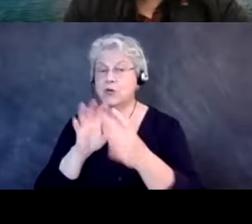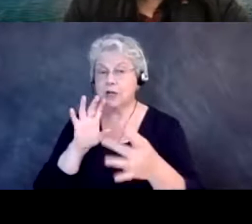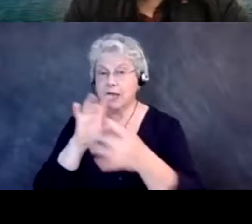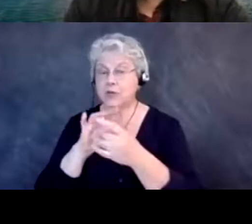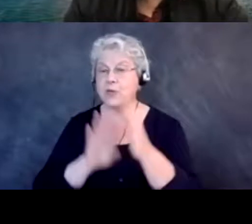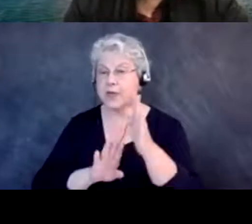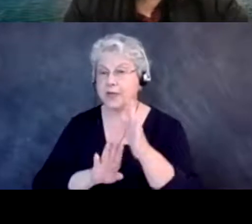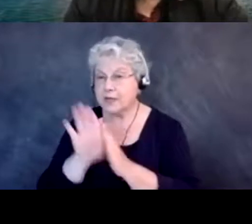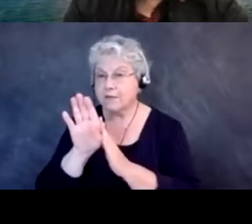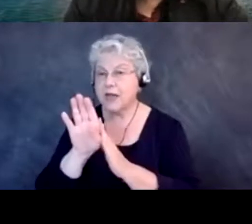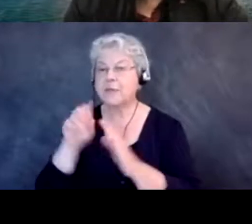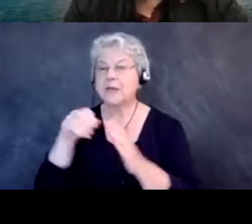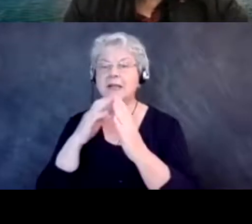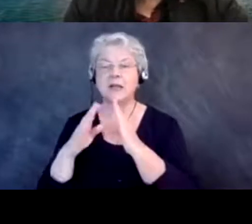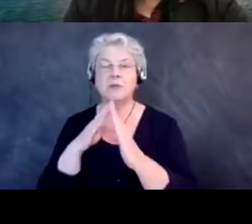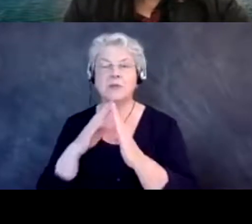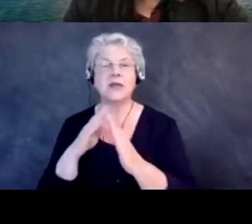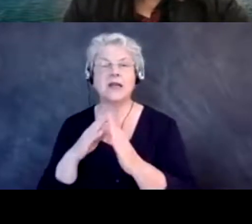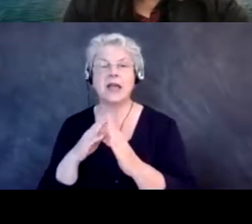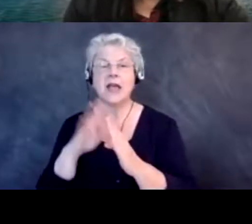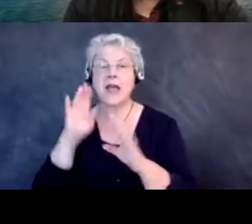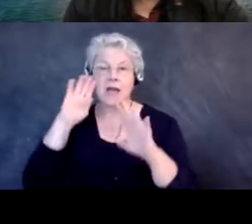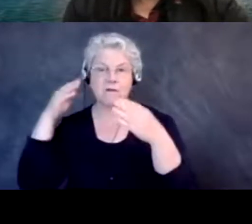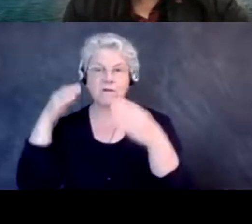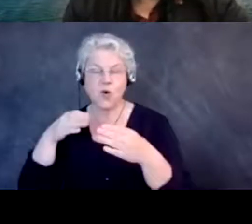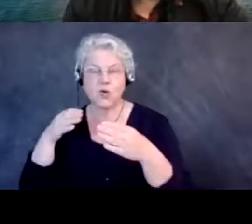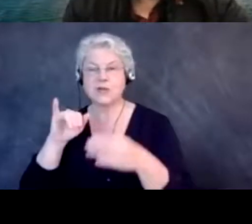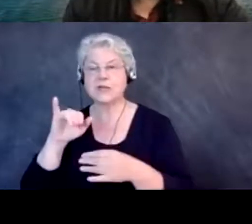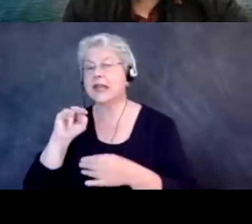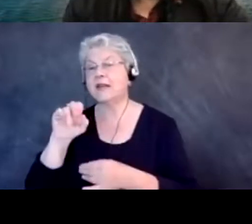And those can focus on infrastructure, transportation, sustainability or social